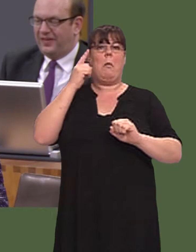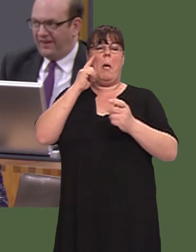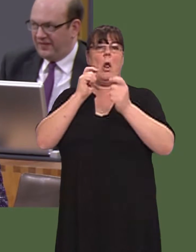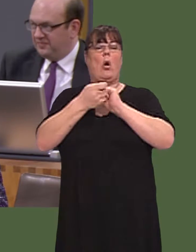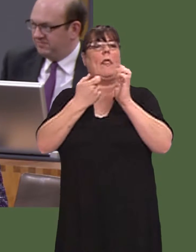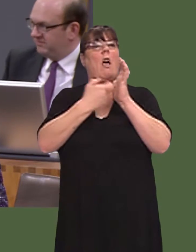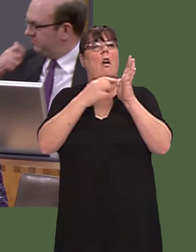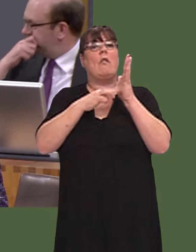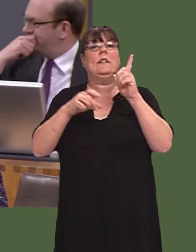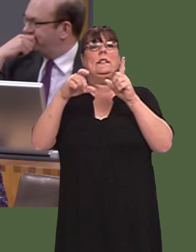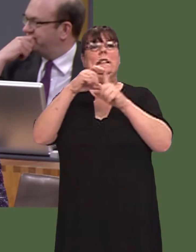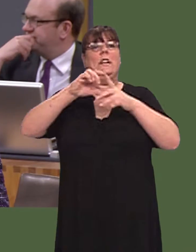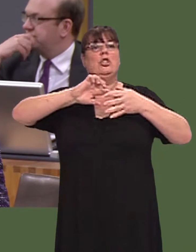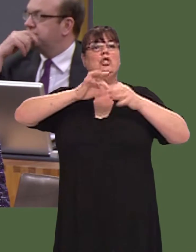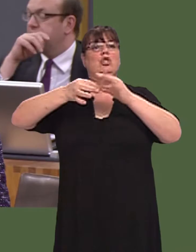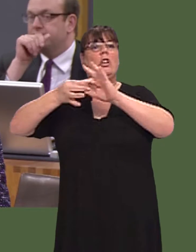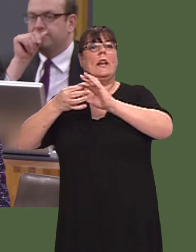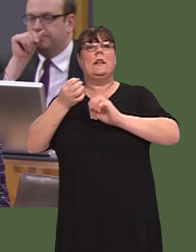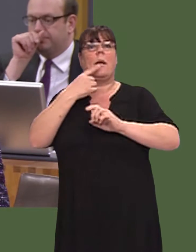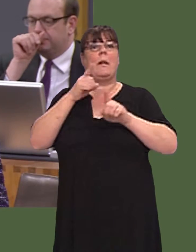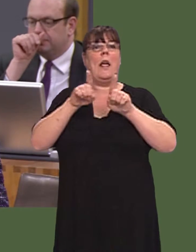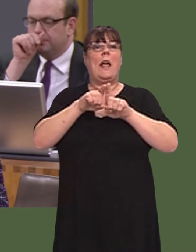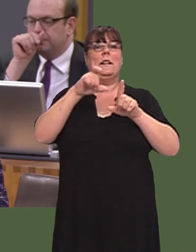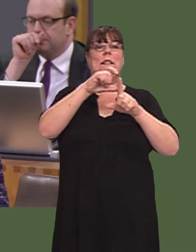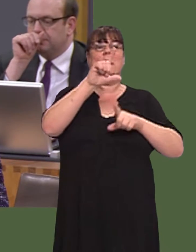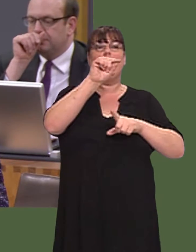and development chain and intervention from the G20.